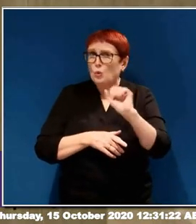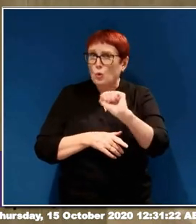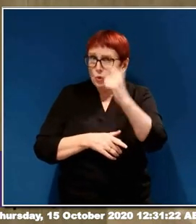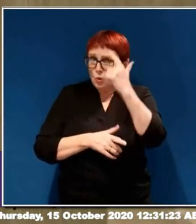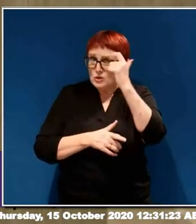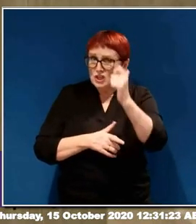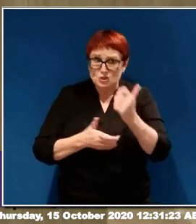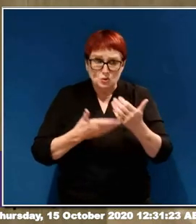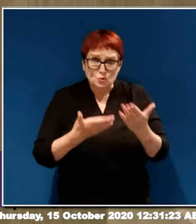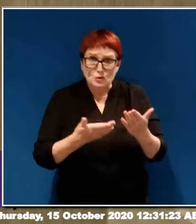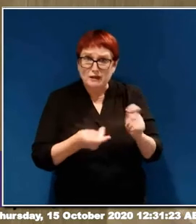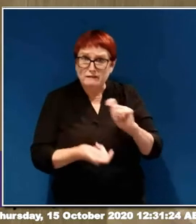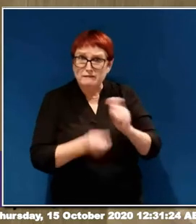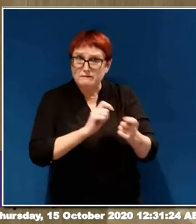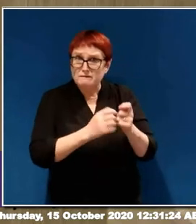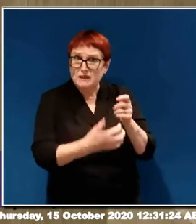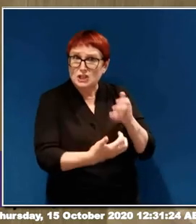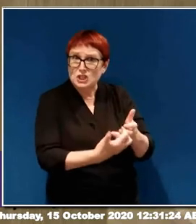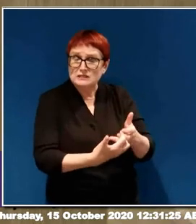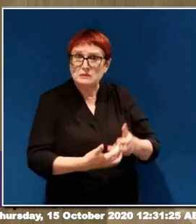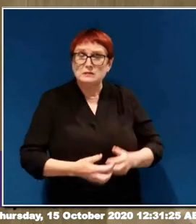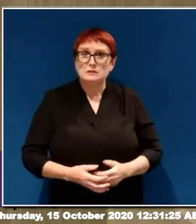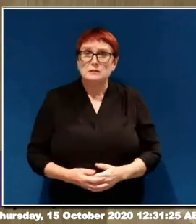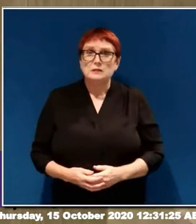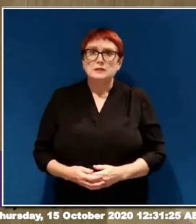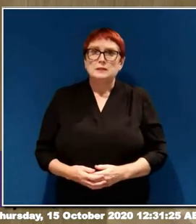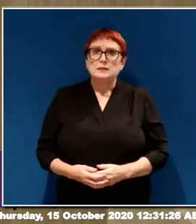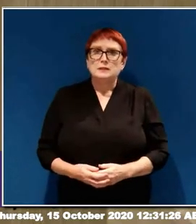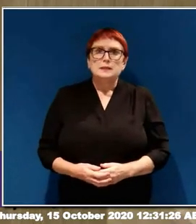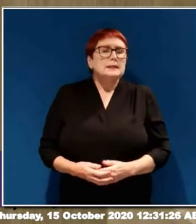We don't have any formal monitoring in place for that.